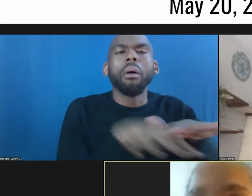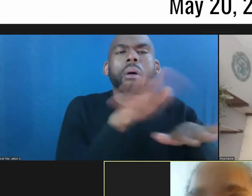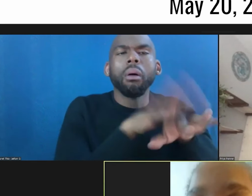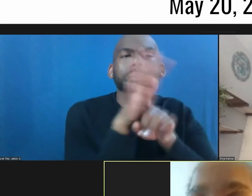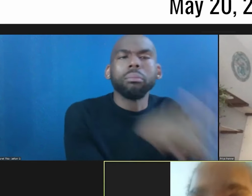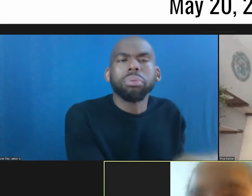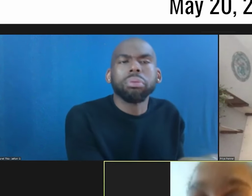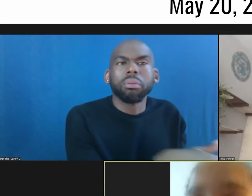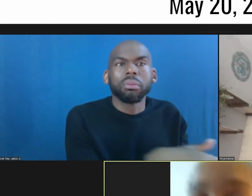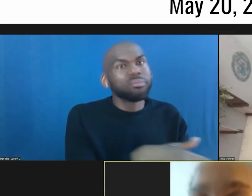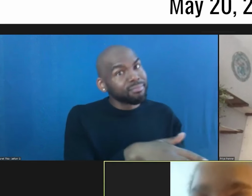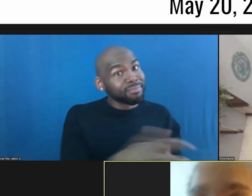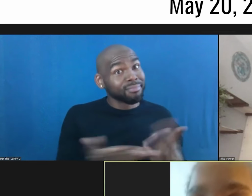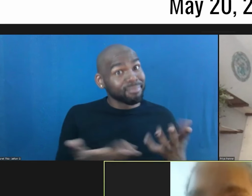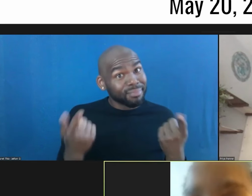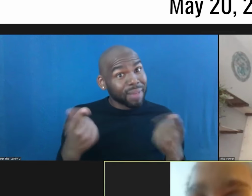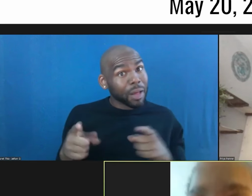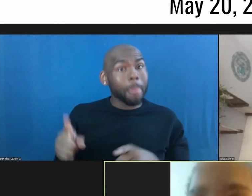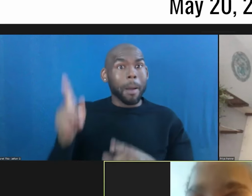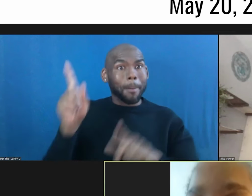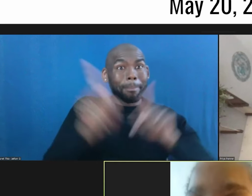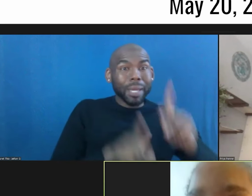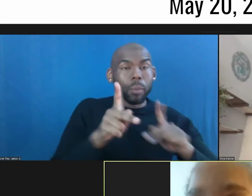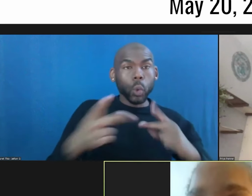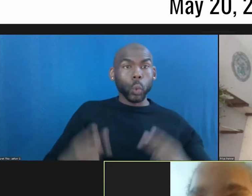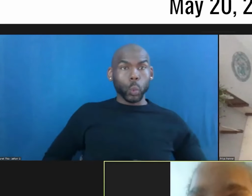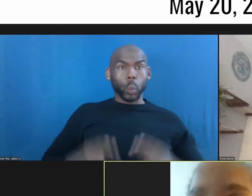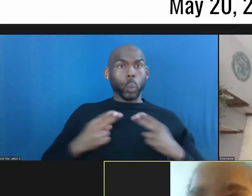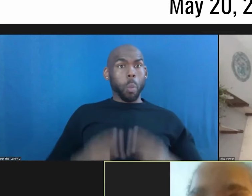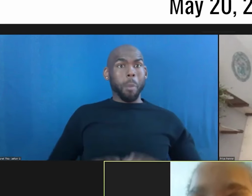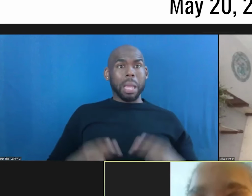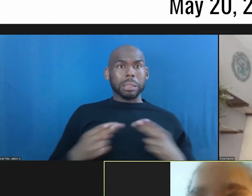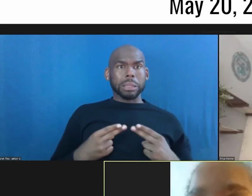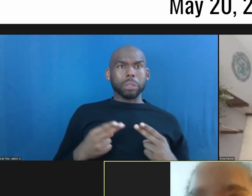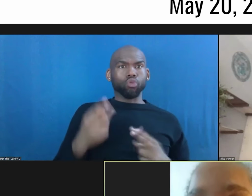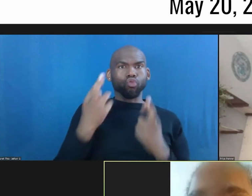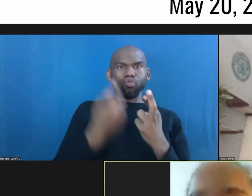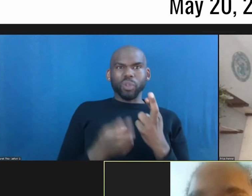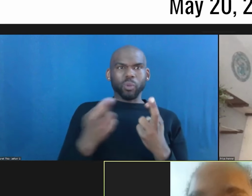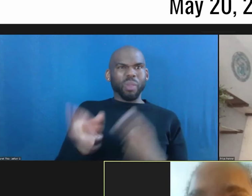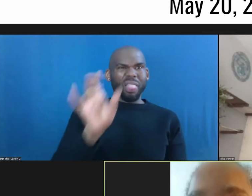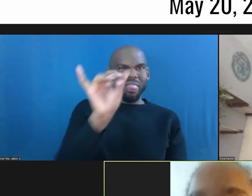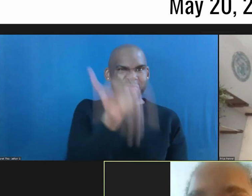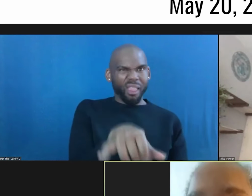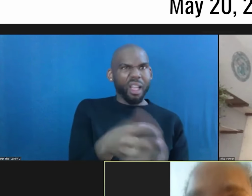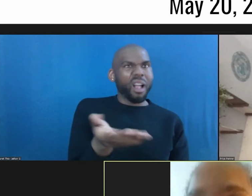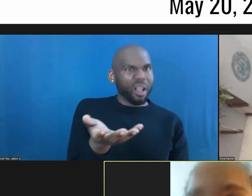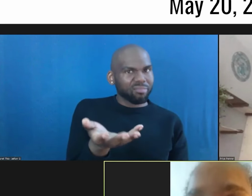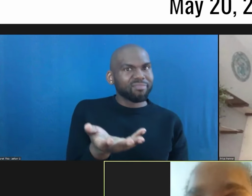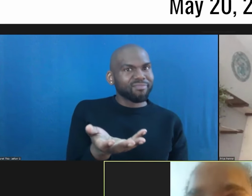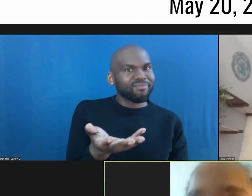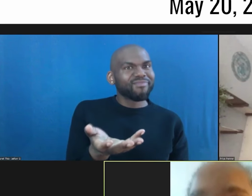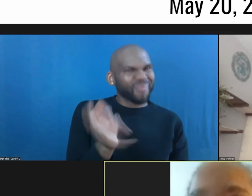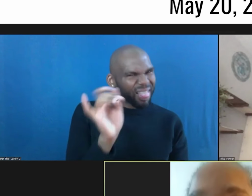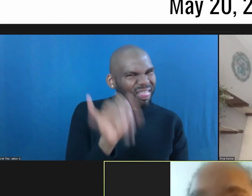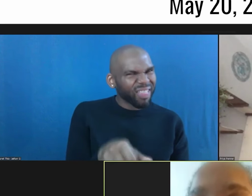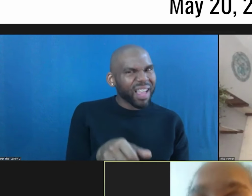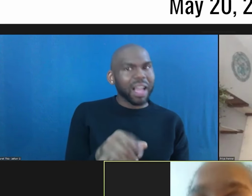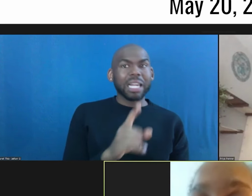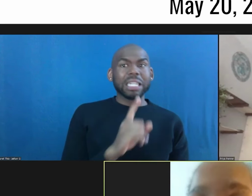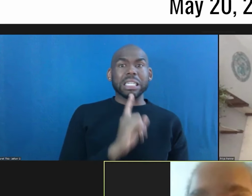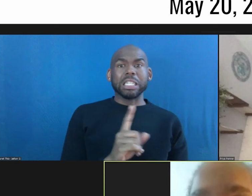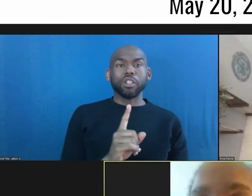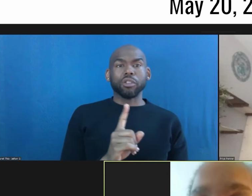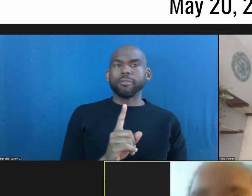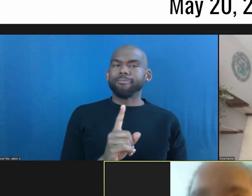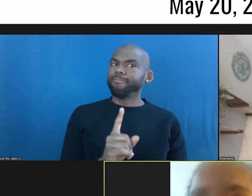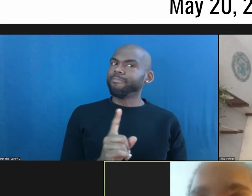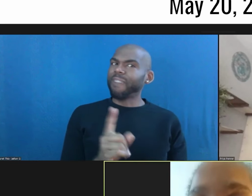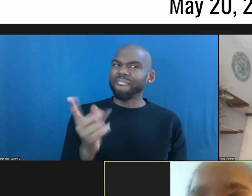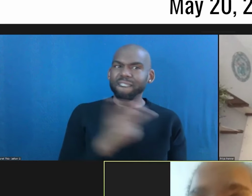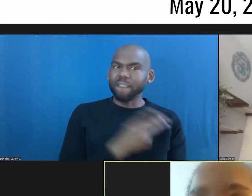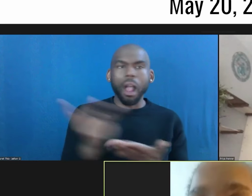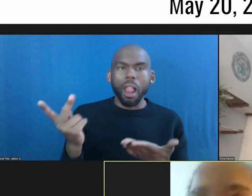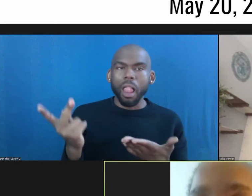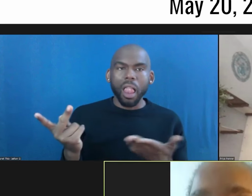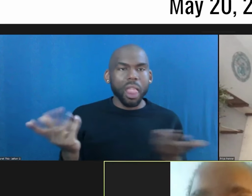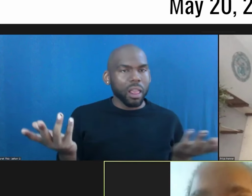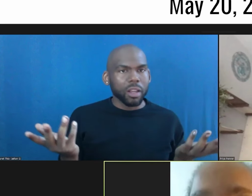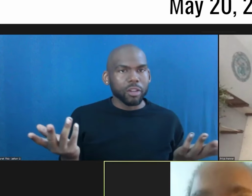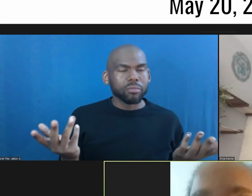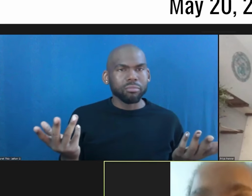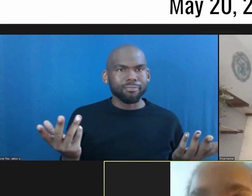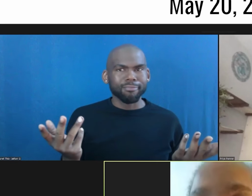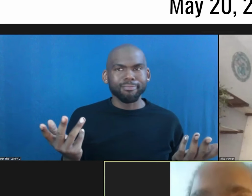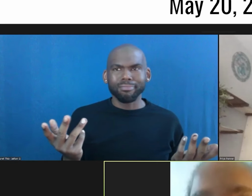far as people resources, human resources. That's a failure to effectively utilize people's